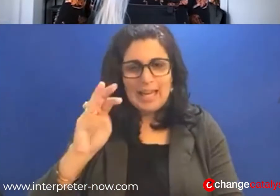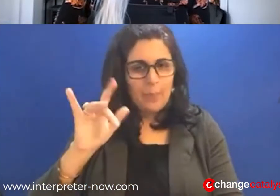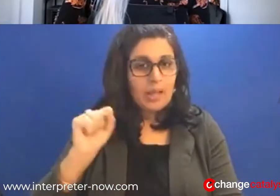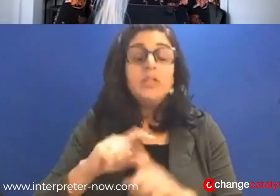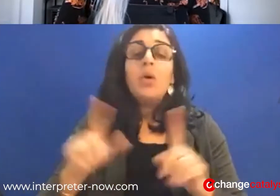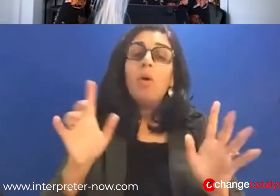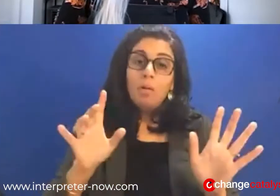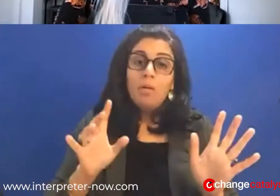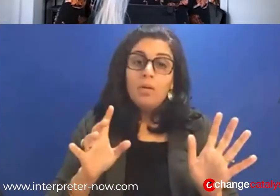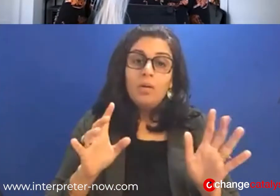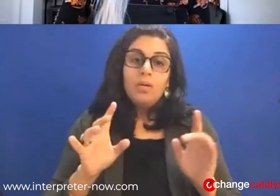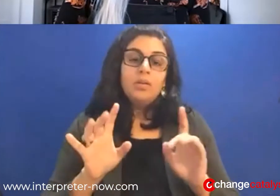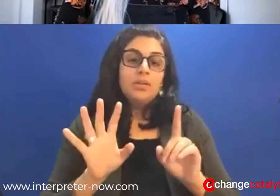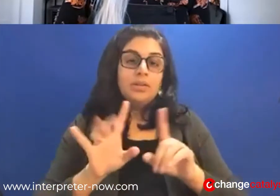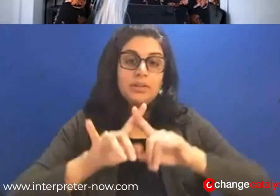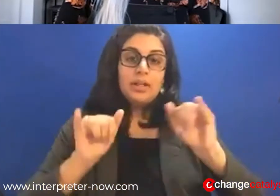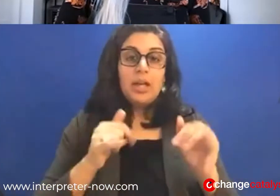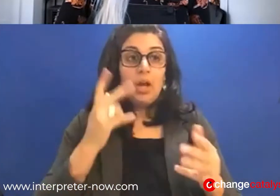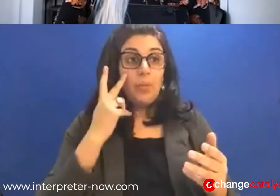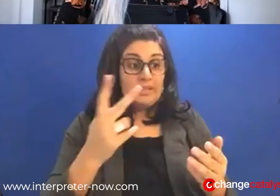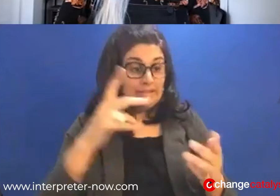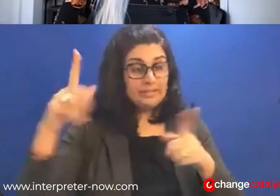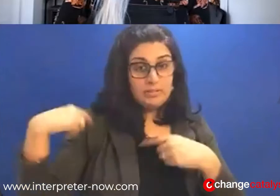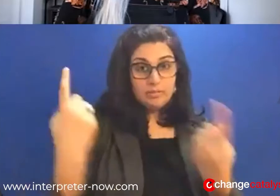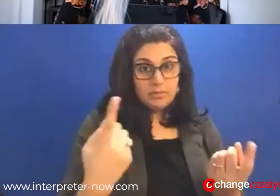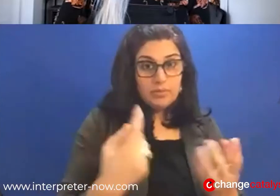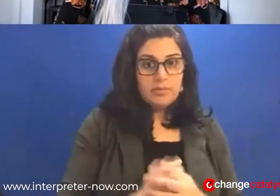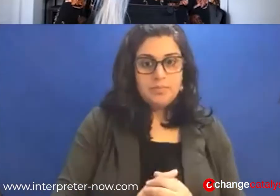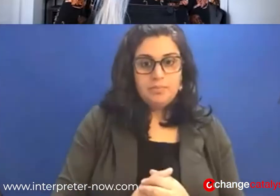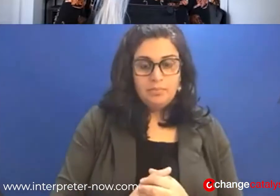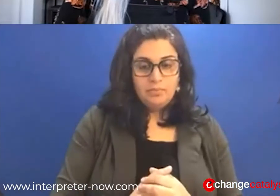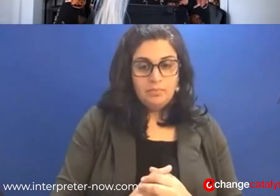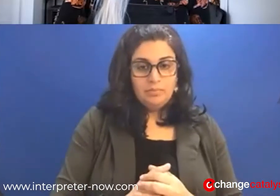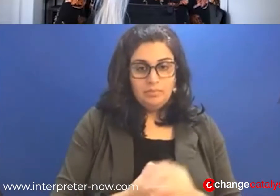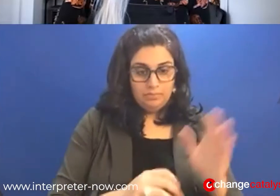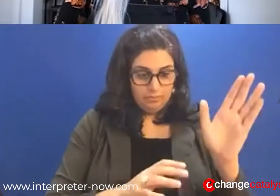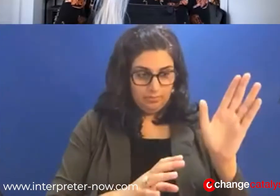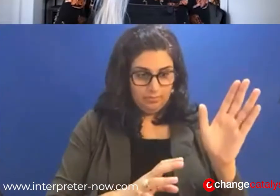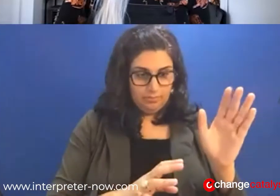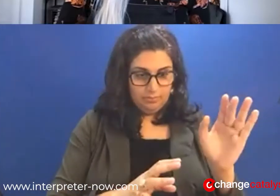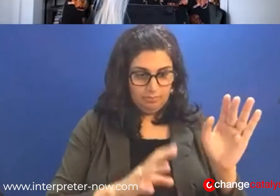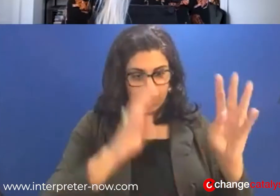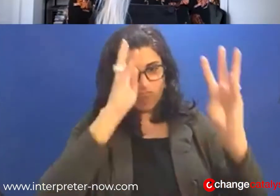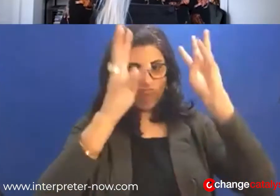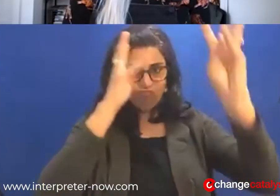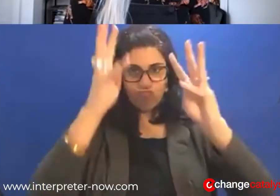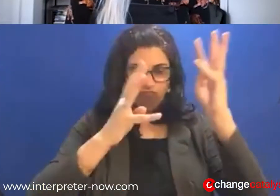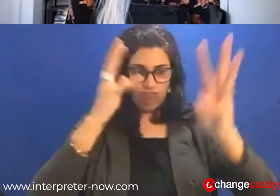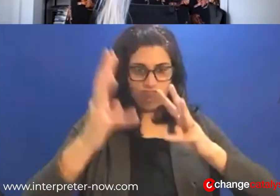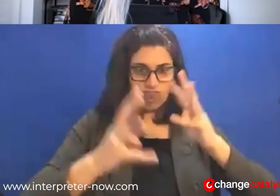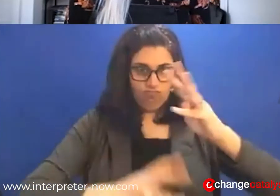But also, what we've seen, which is really cool, is that by creating the basis of safety